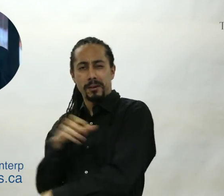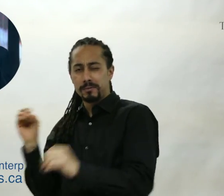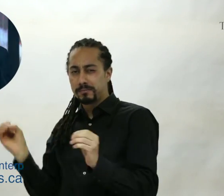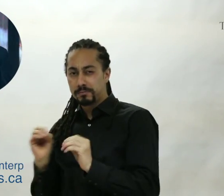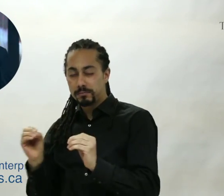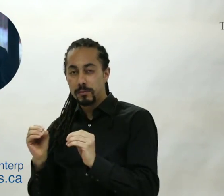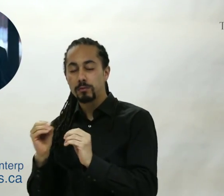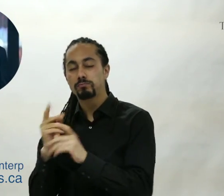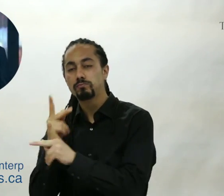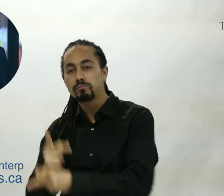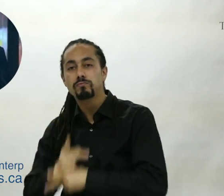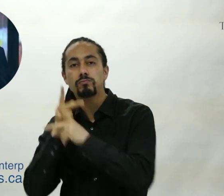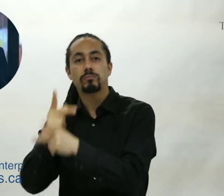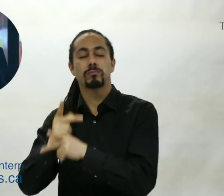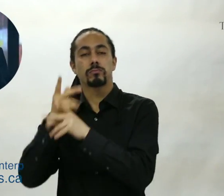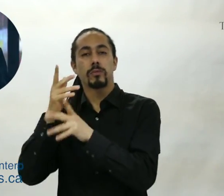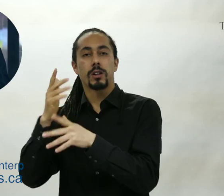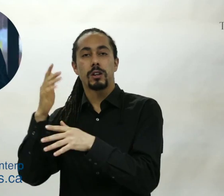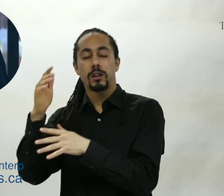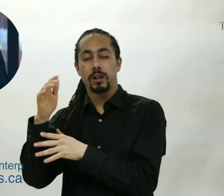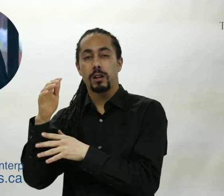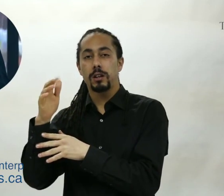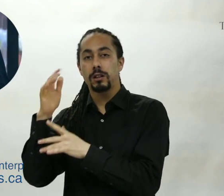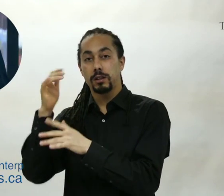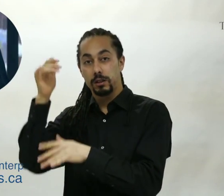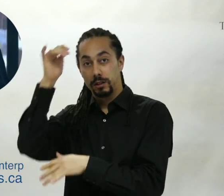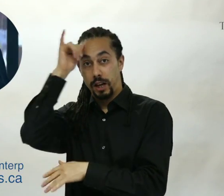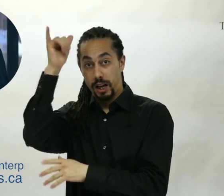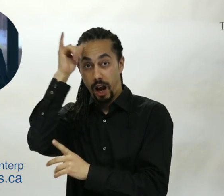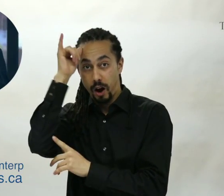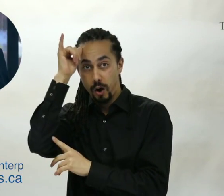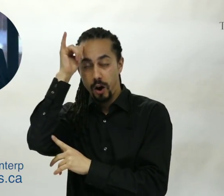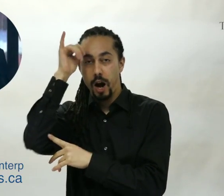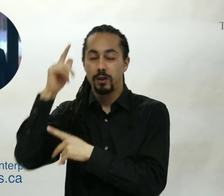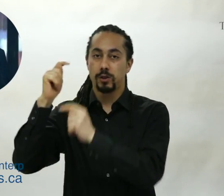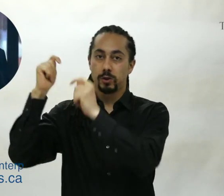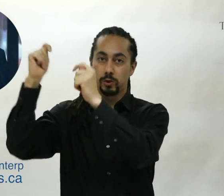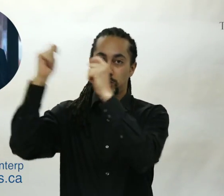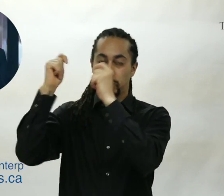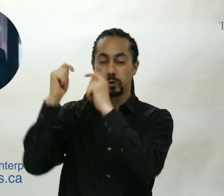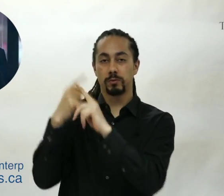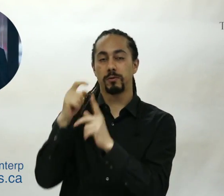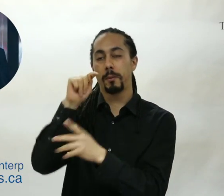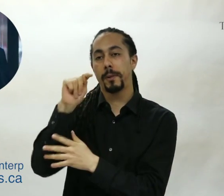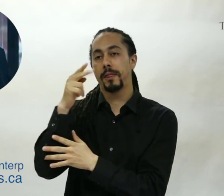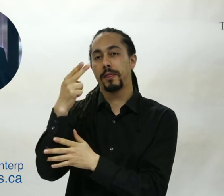a boy raised herding cattle and tutored by the elders of his Thembu tribe,